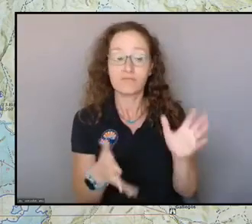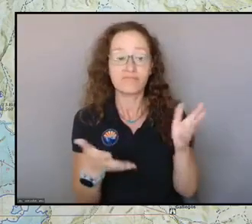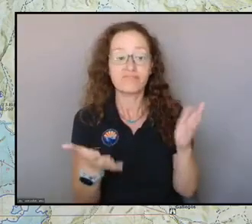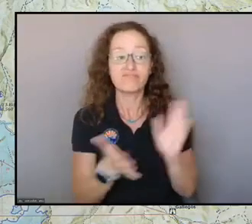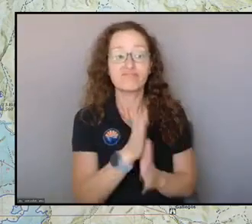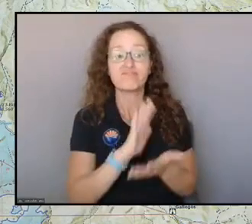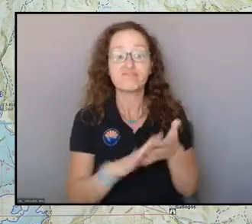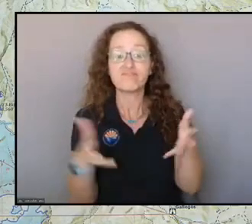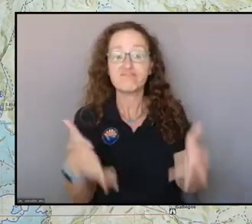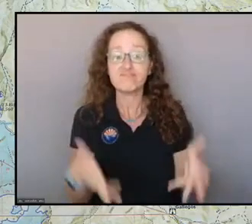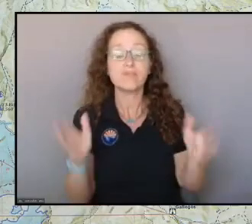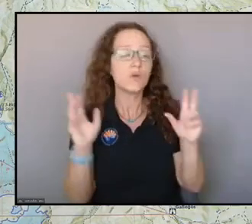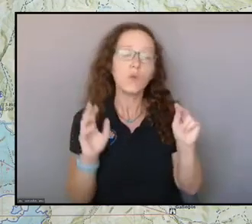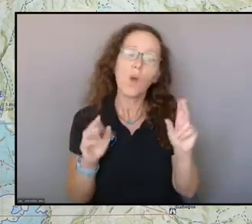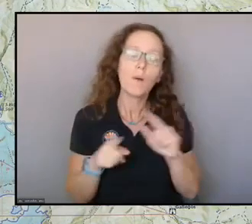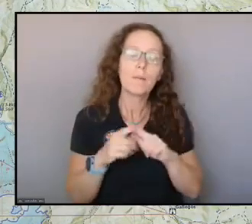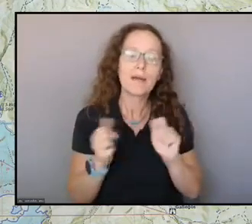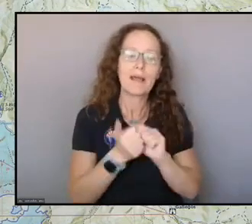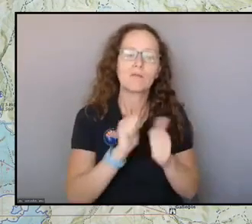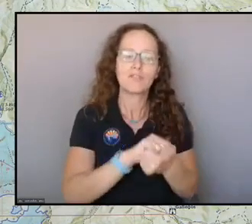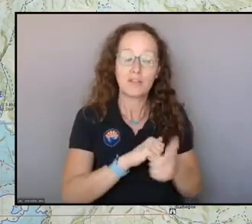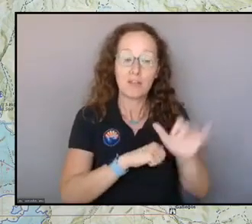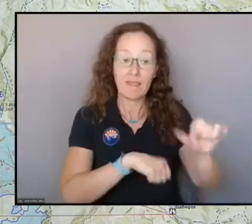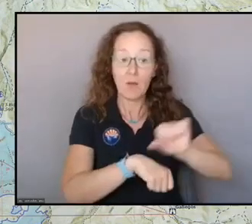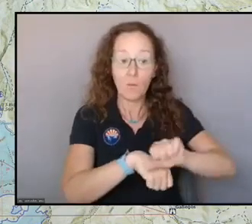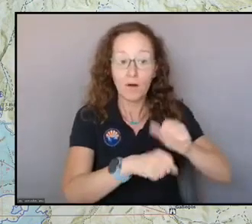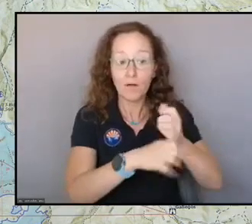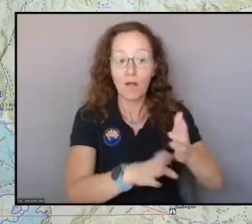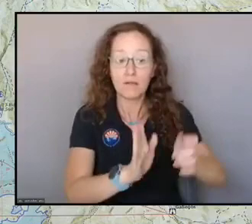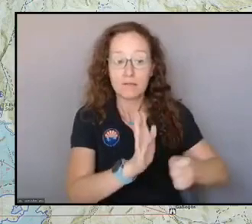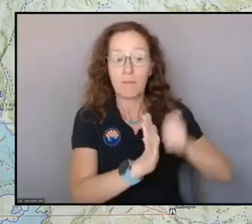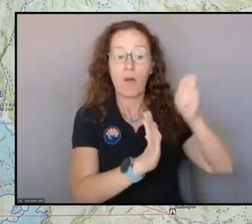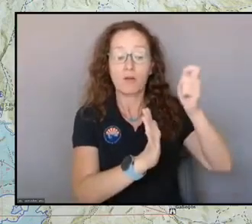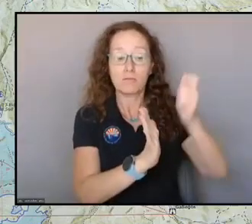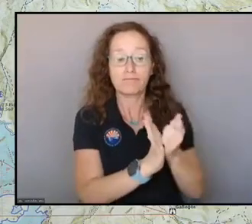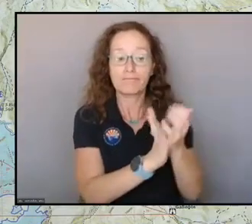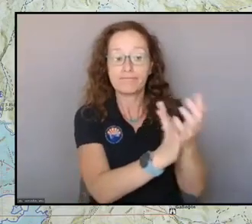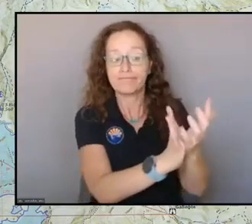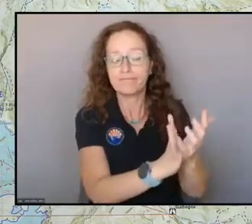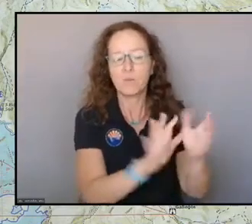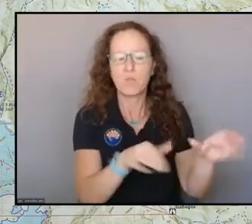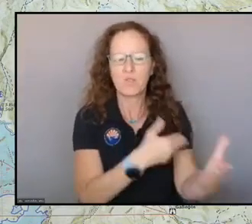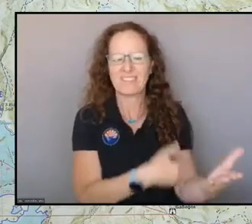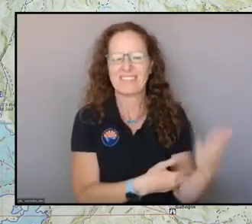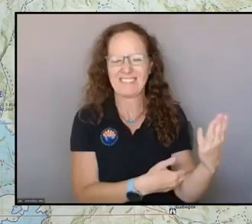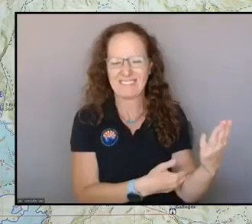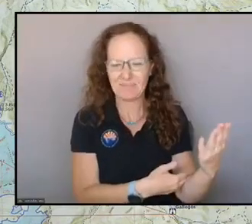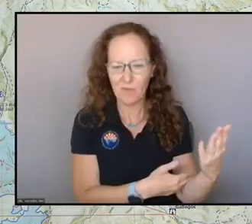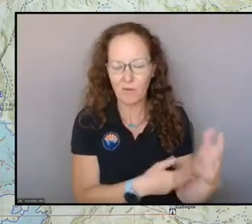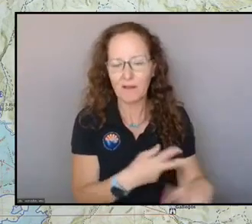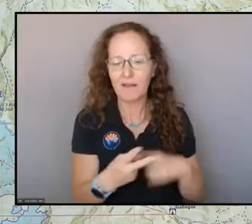BUT THE SPARK PRODUCING WORK WILL BE DONE EARLY IN THE MORNING, AND EARLY ON THINGS LIKE RUBBER TIRED SKIDDERS